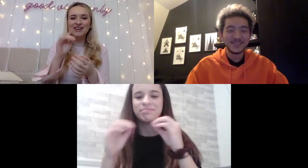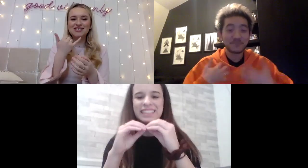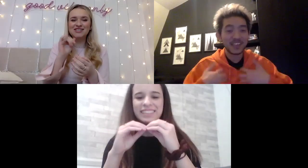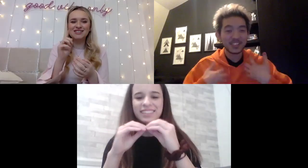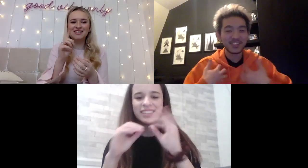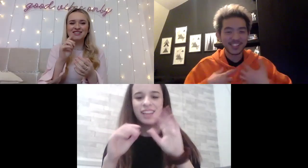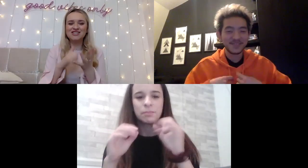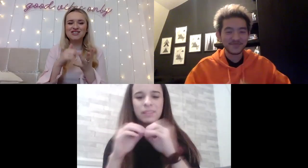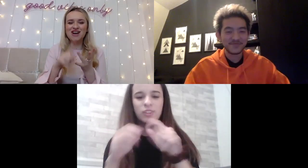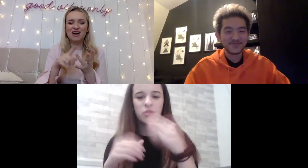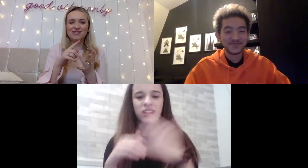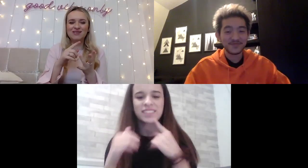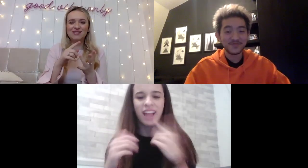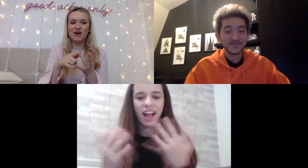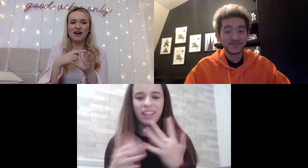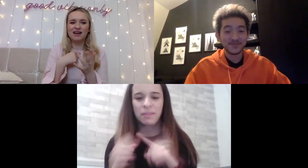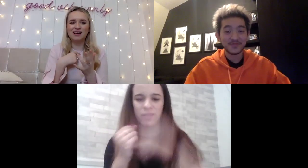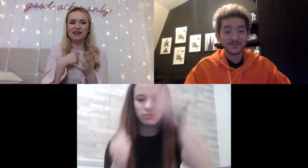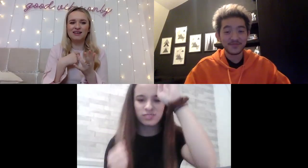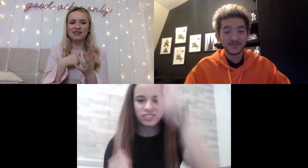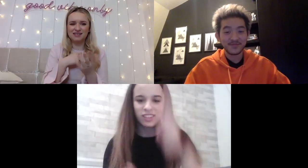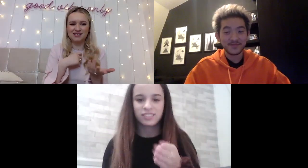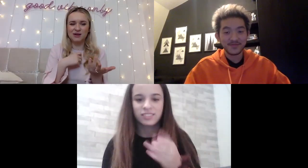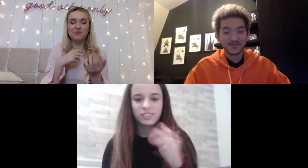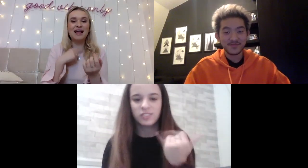B: Interesting... Jem: You've never mentioned anything about sharks